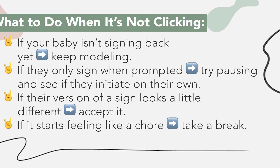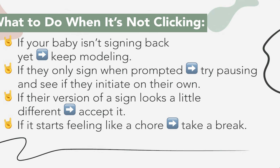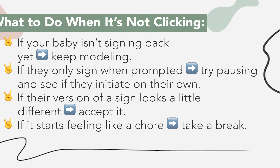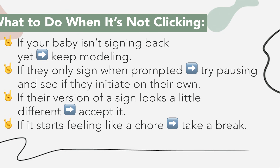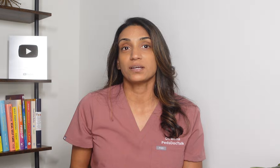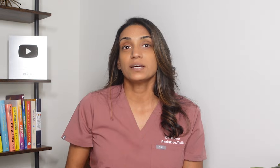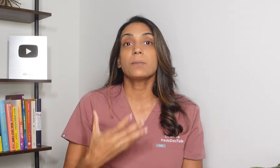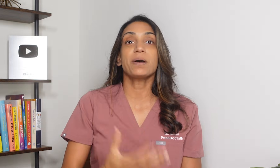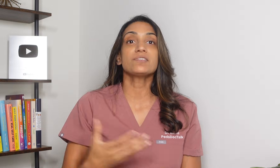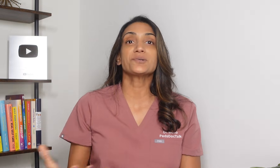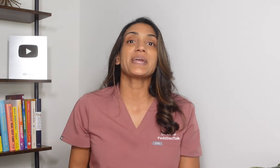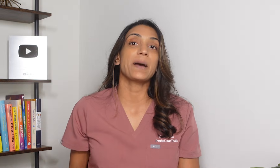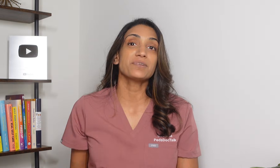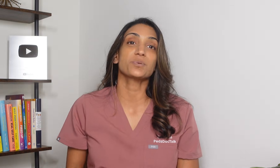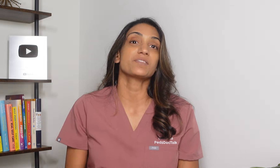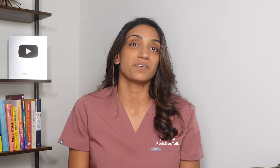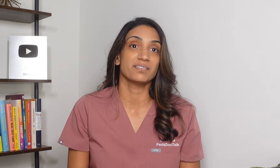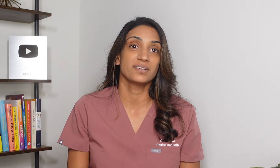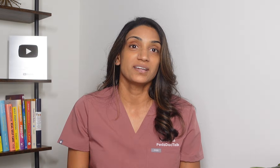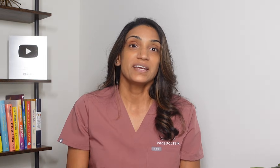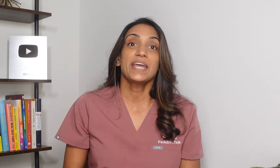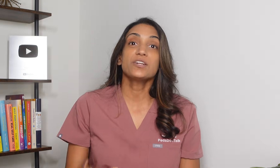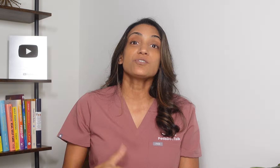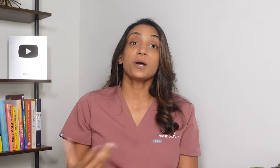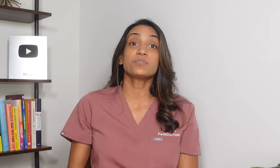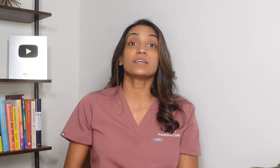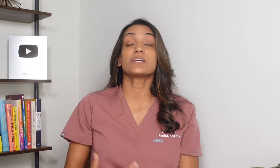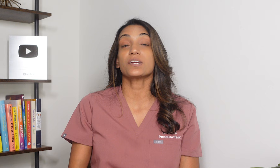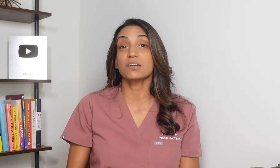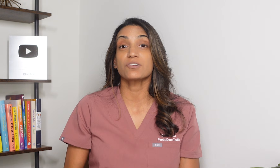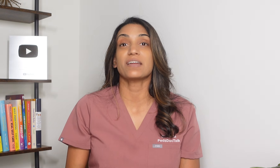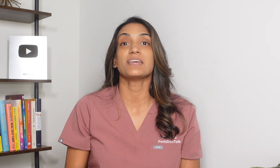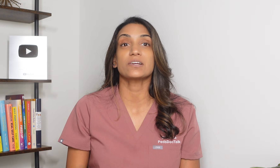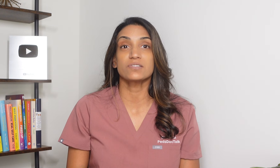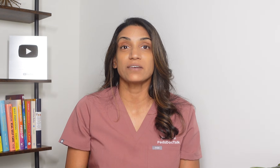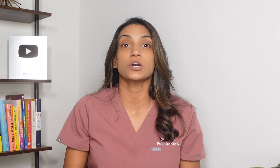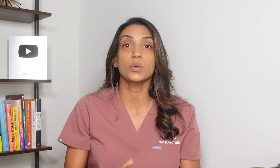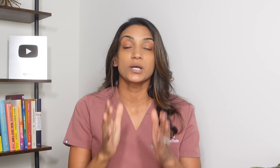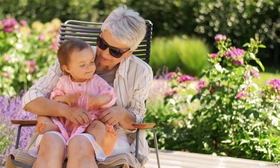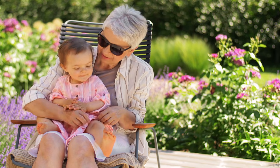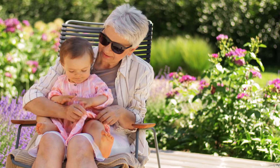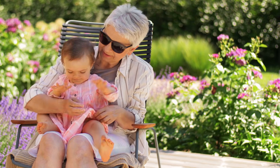Take a break. The best learning happens when it's fun. It can also help to give caregivers and daycare staff a quick, one page